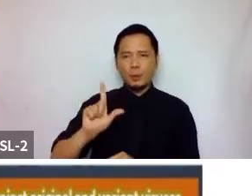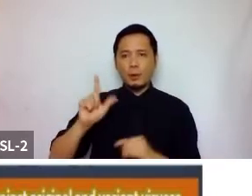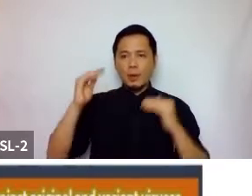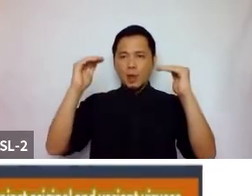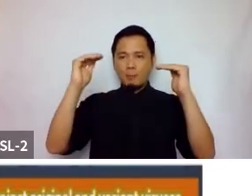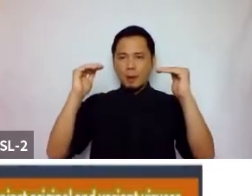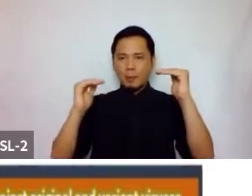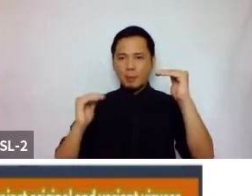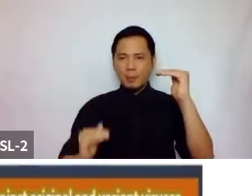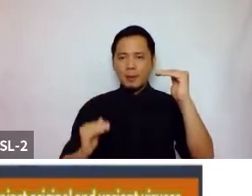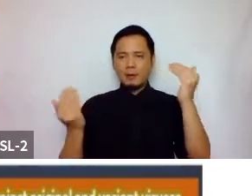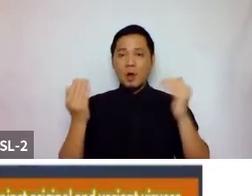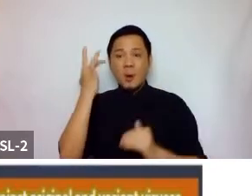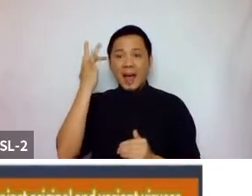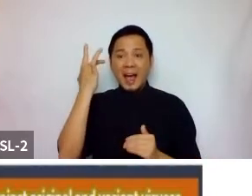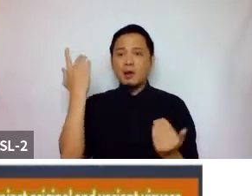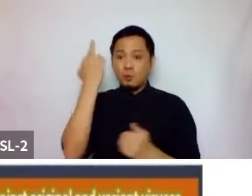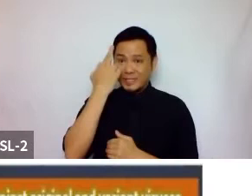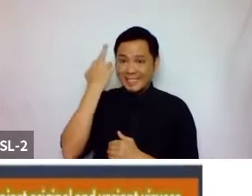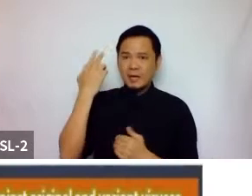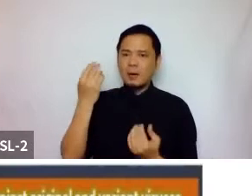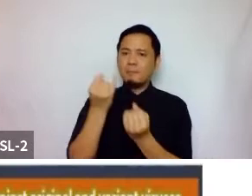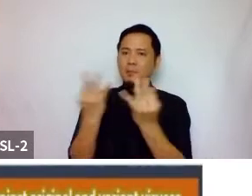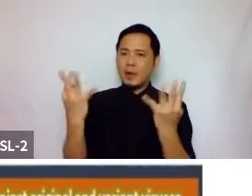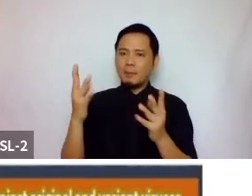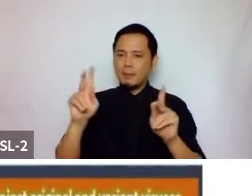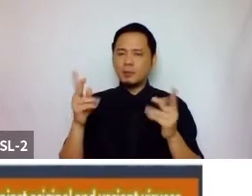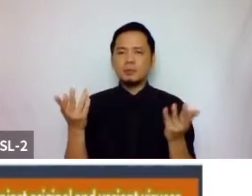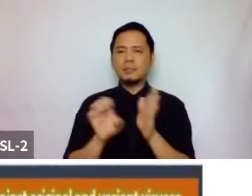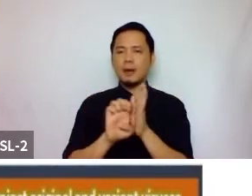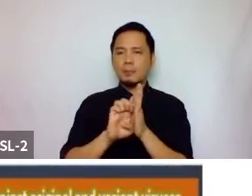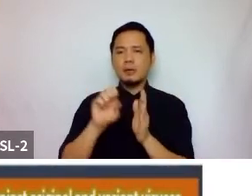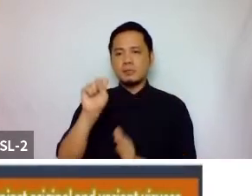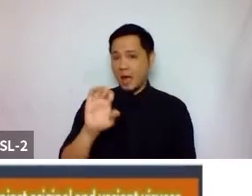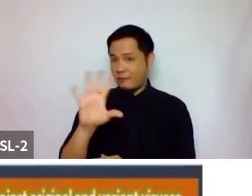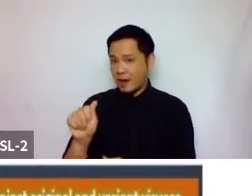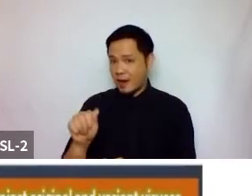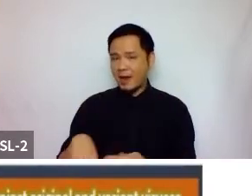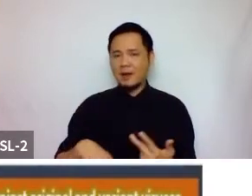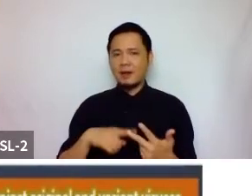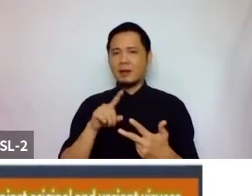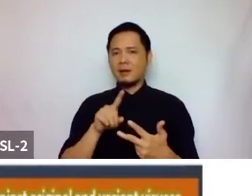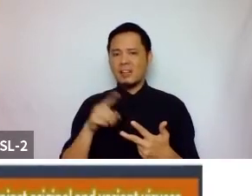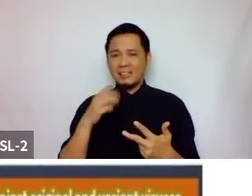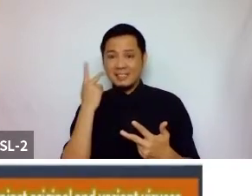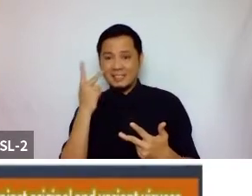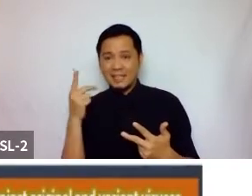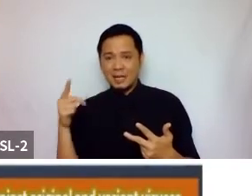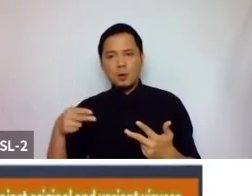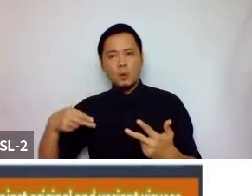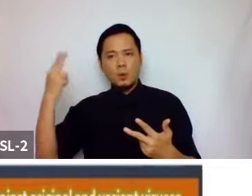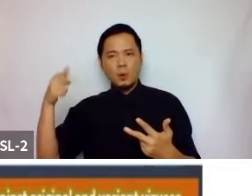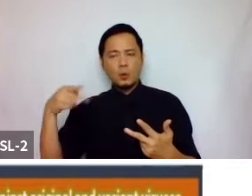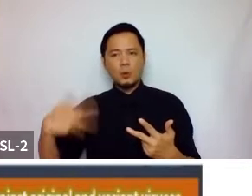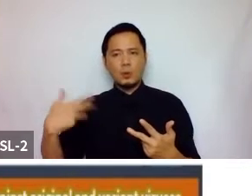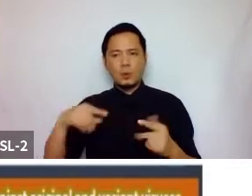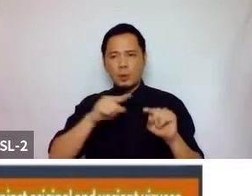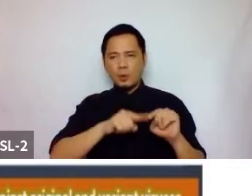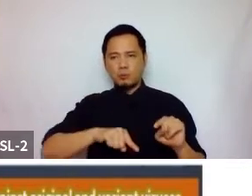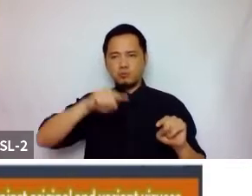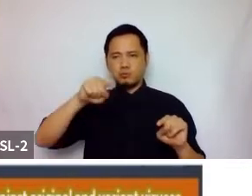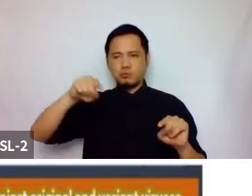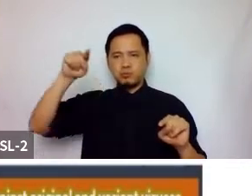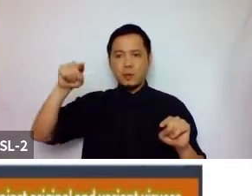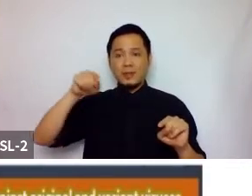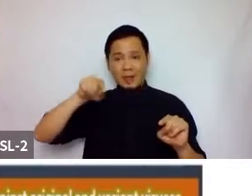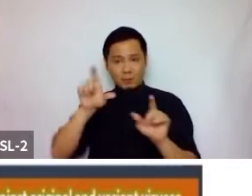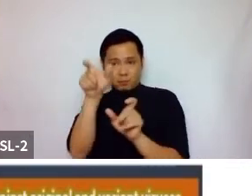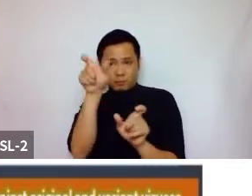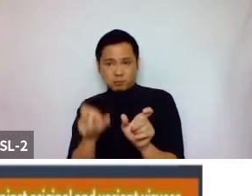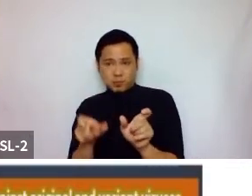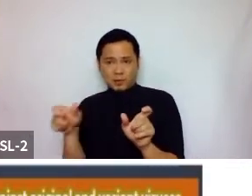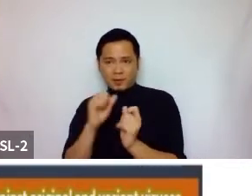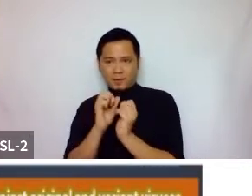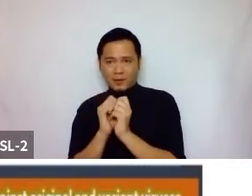This is in South Africa, the one on the right, because that was when the cases were high and there were many variants circulating either South African variant or Brazil variant.